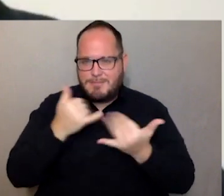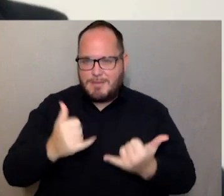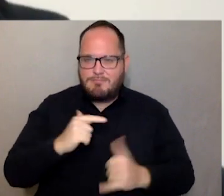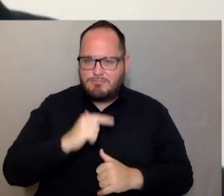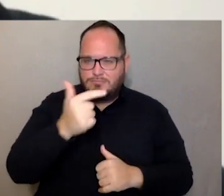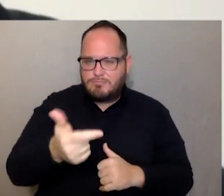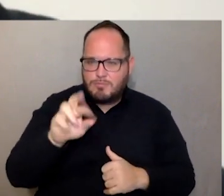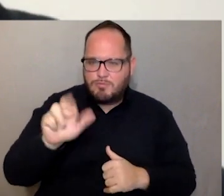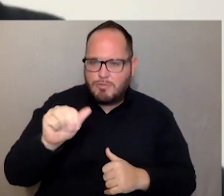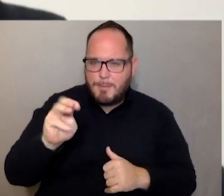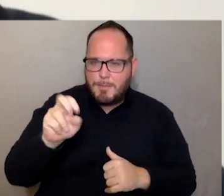MUCH, AND GOOD MORNING TO EVERYONE, FOR BEING HERE TODAY.